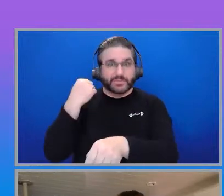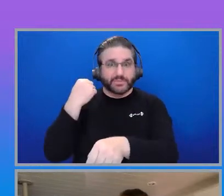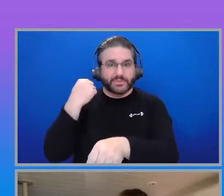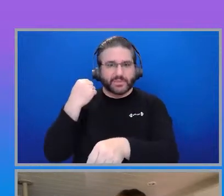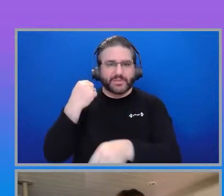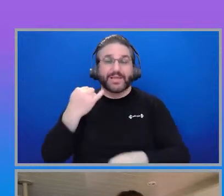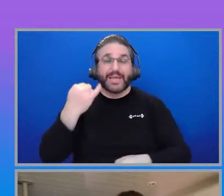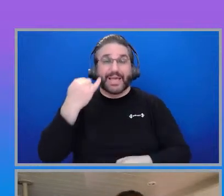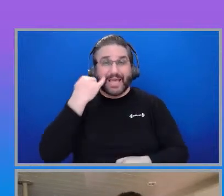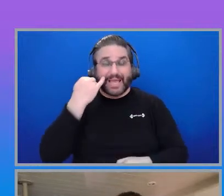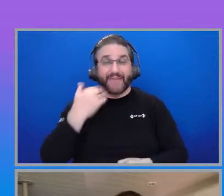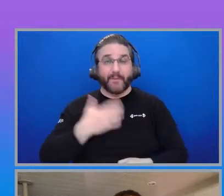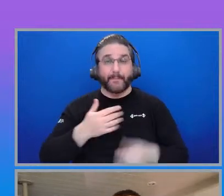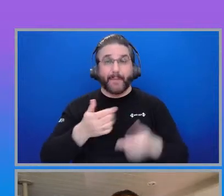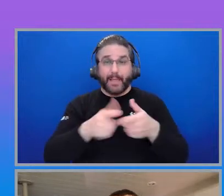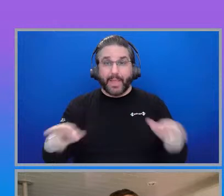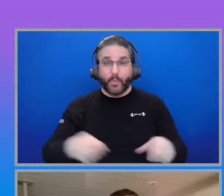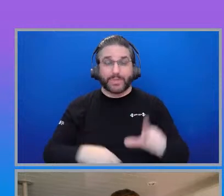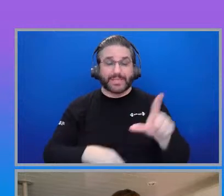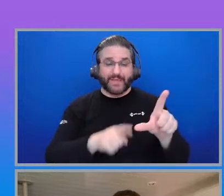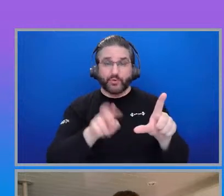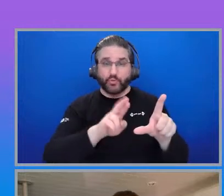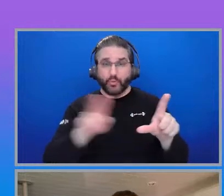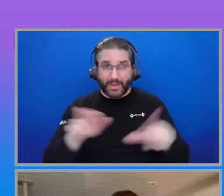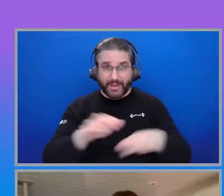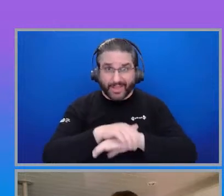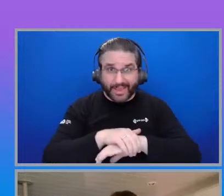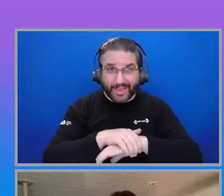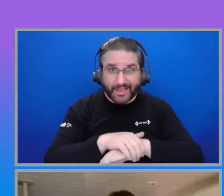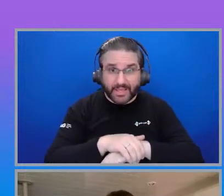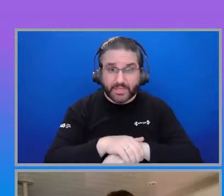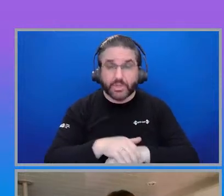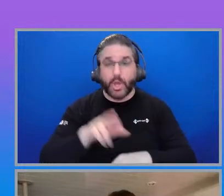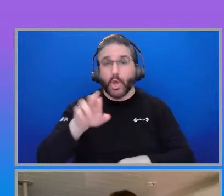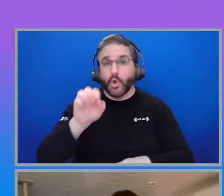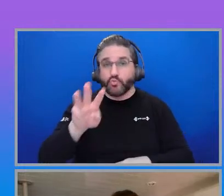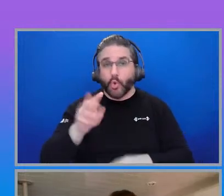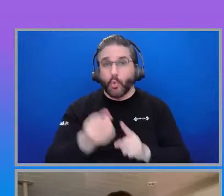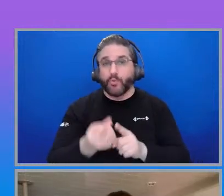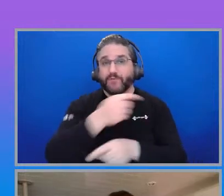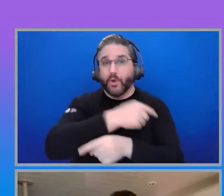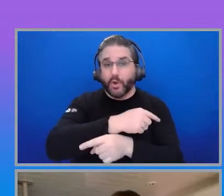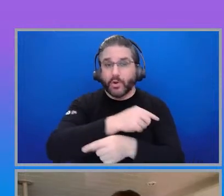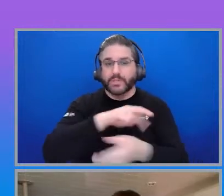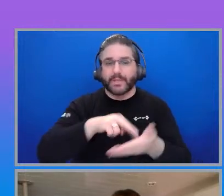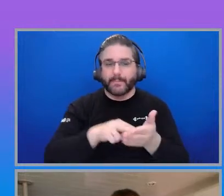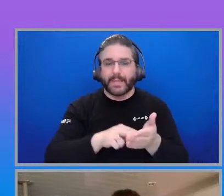you're in a left to right language like English, when you use row, reverse, main start and